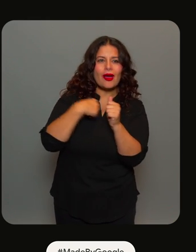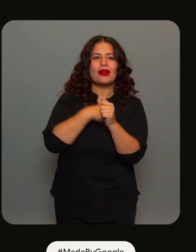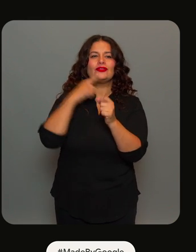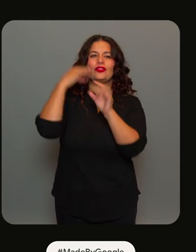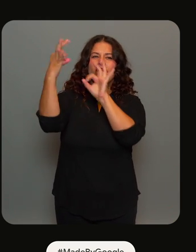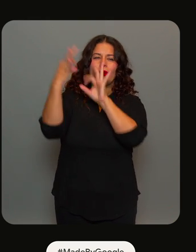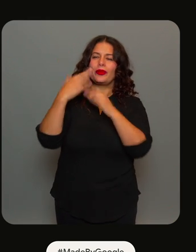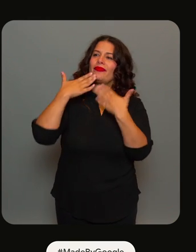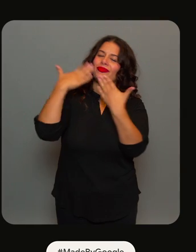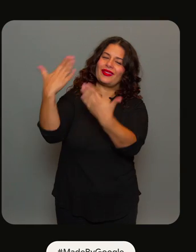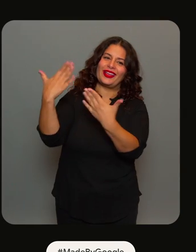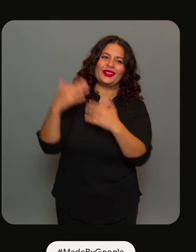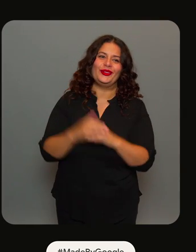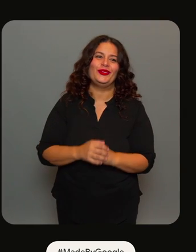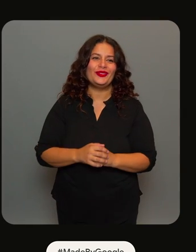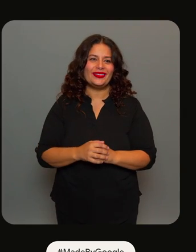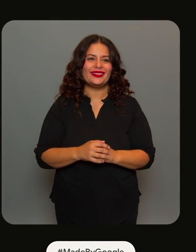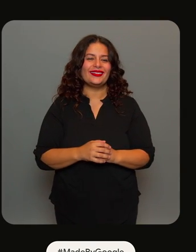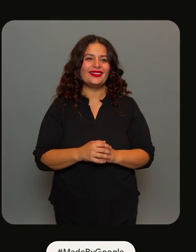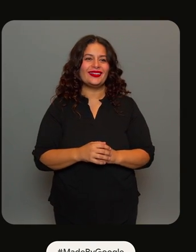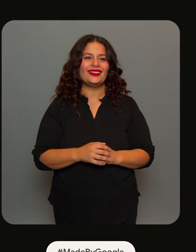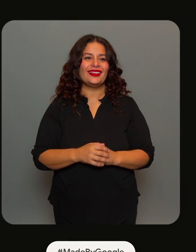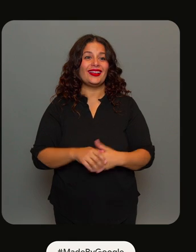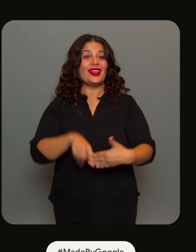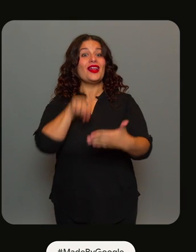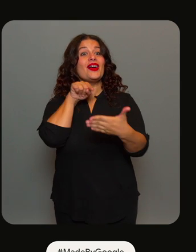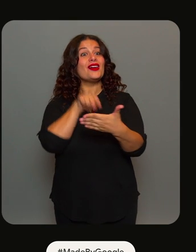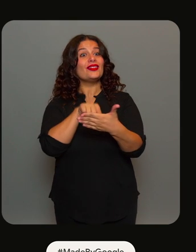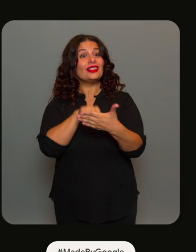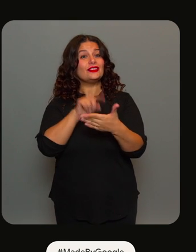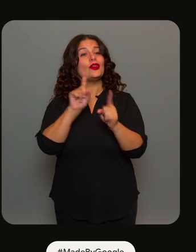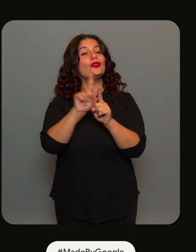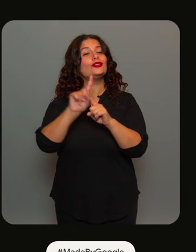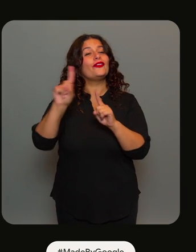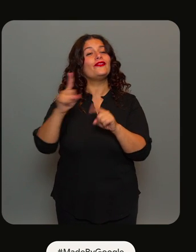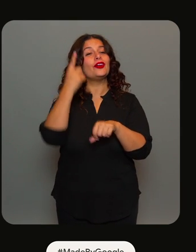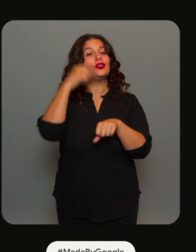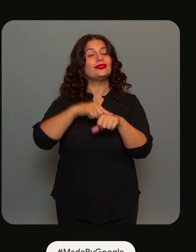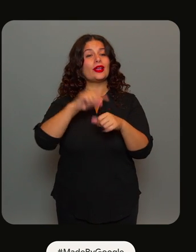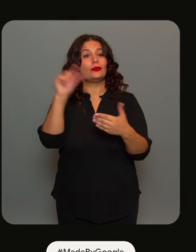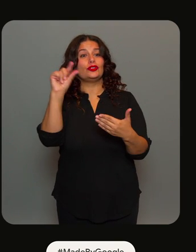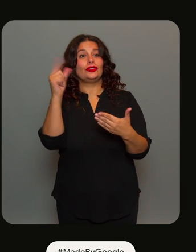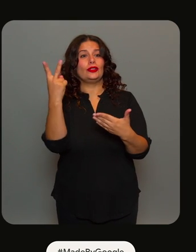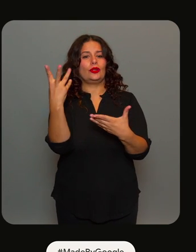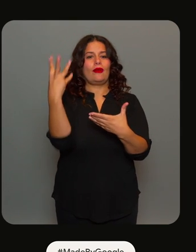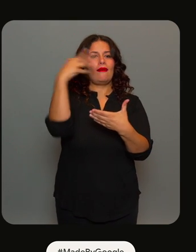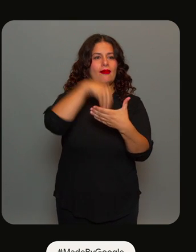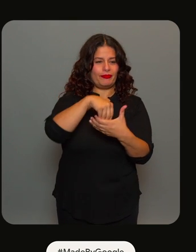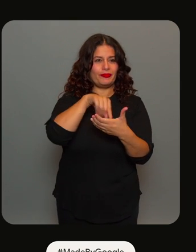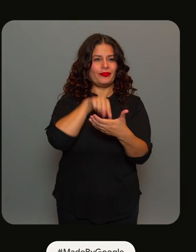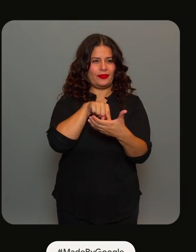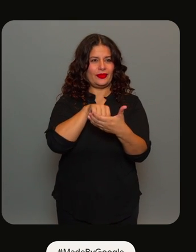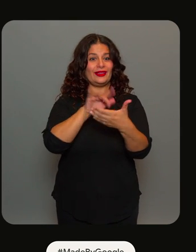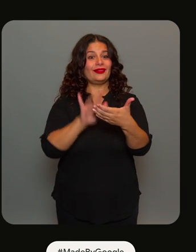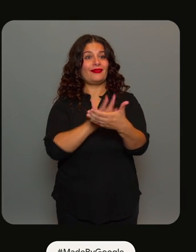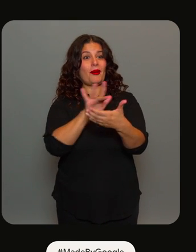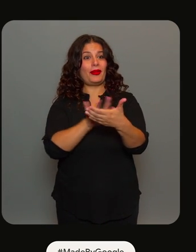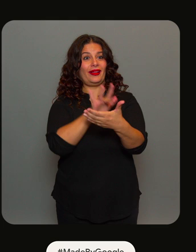This is also the first time that we're bringing the power of Google Tensor G2 to an all-new form factor.